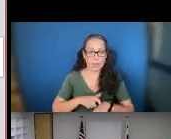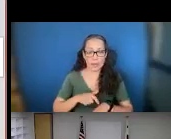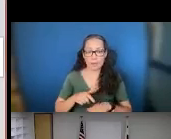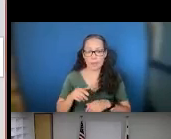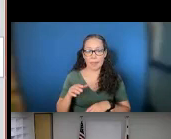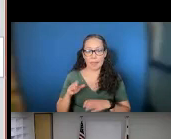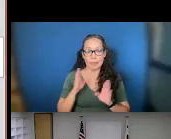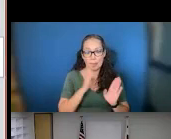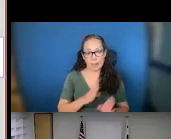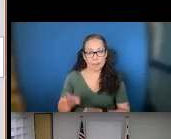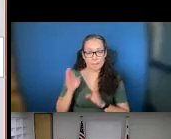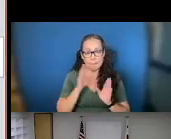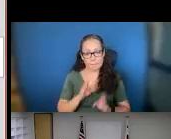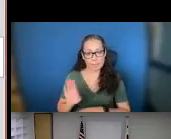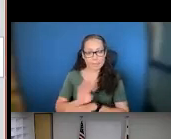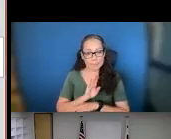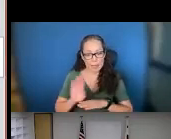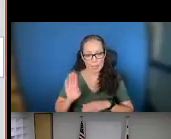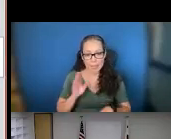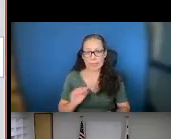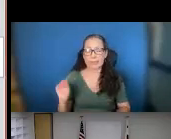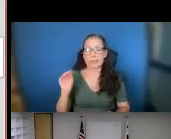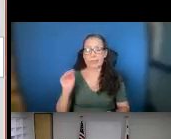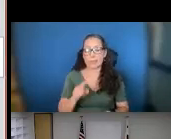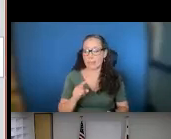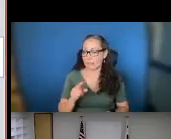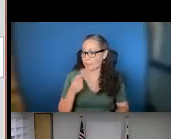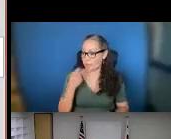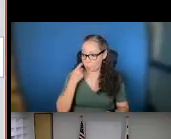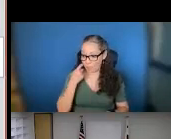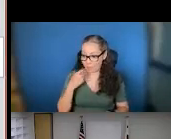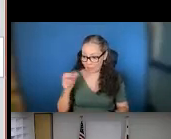those six components I just want to acknowledge that we haven't come back to you collectively uh